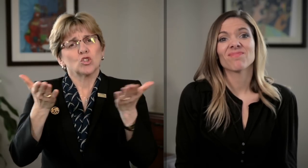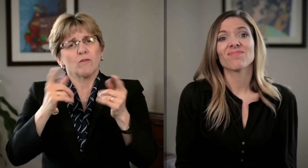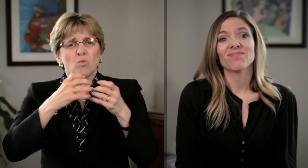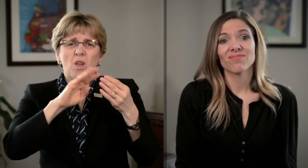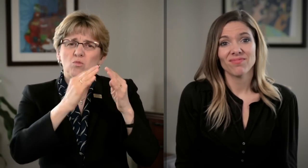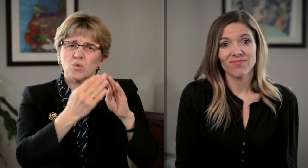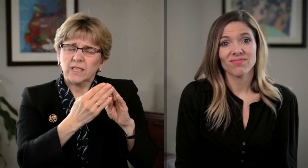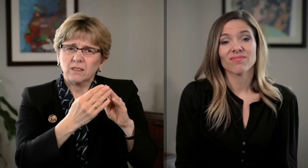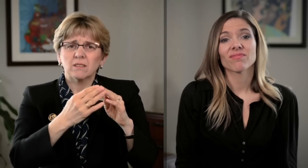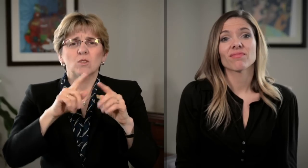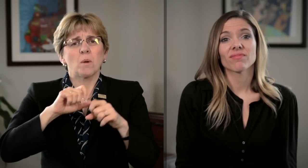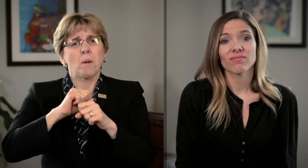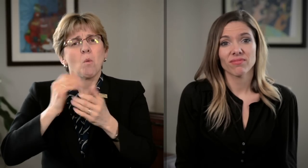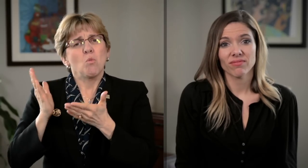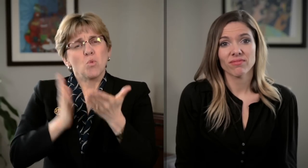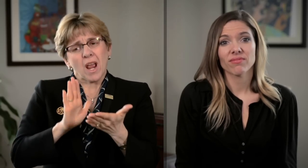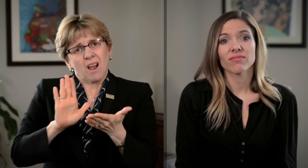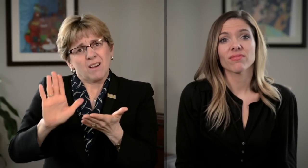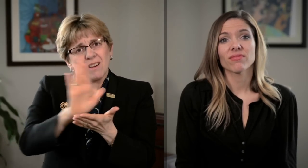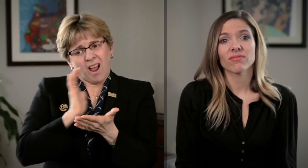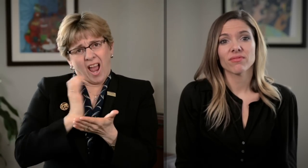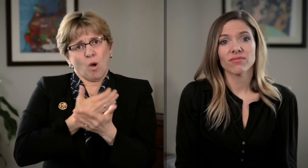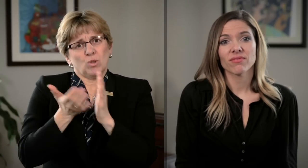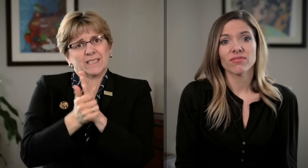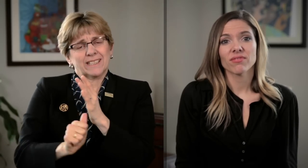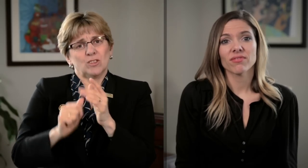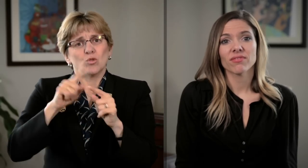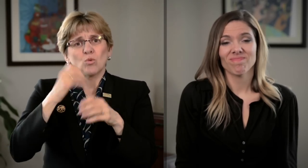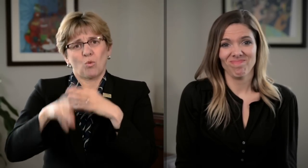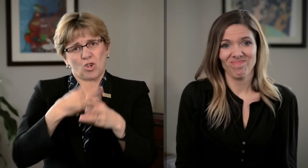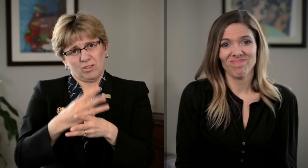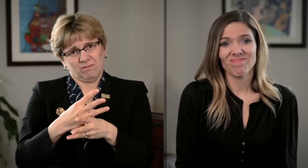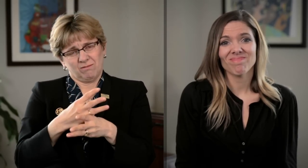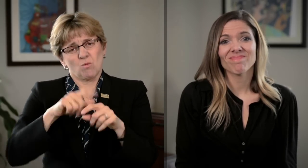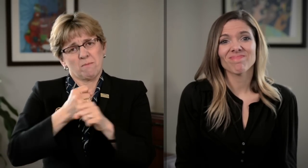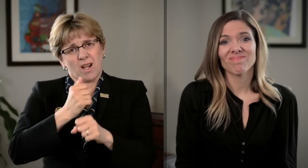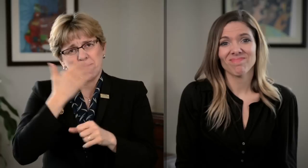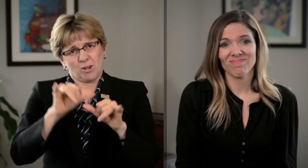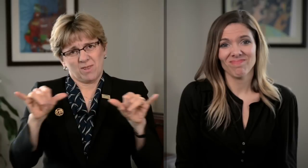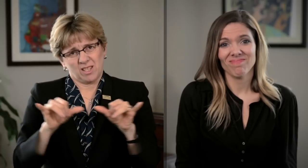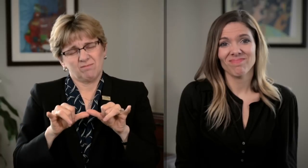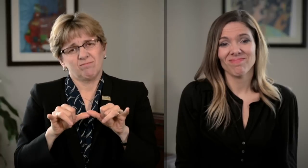service to the community, to bring our skills to the world, to make it a better place.